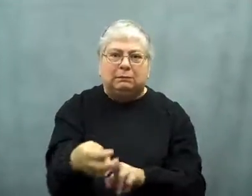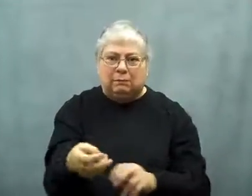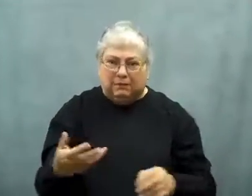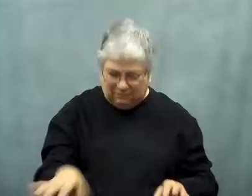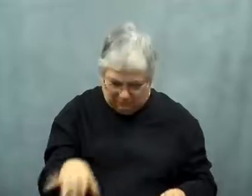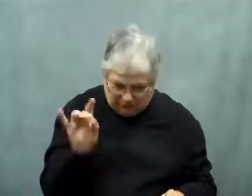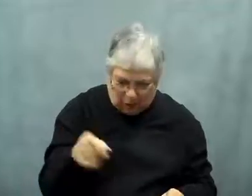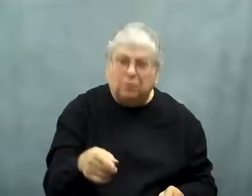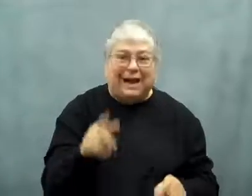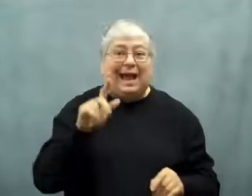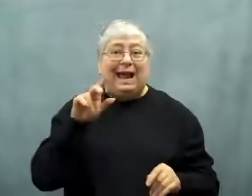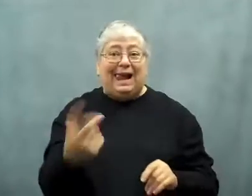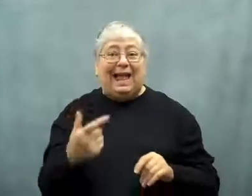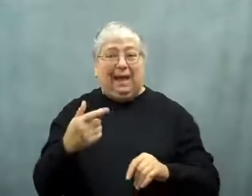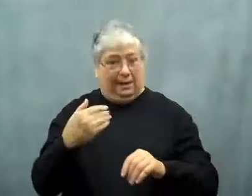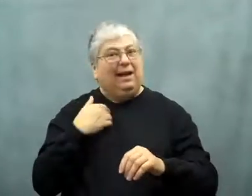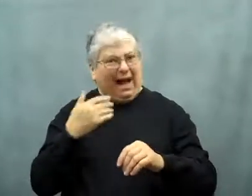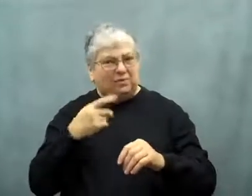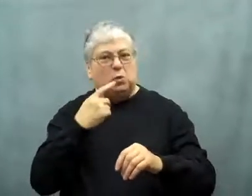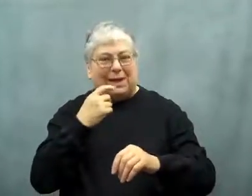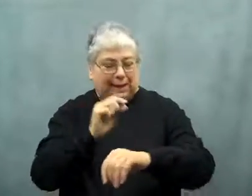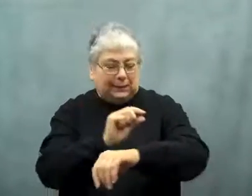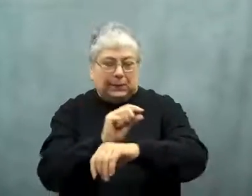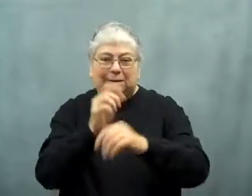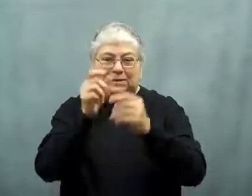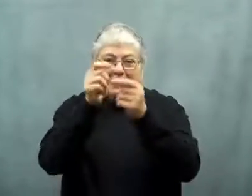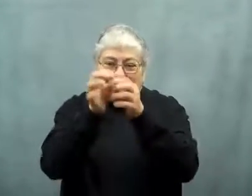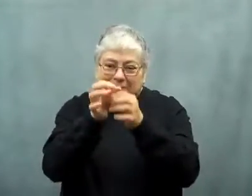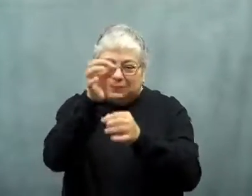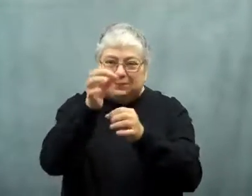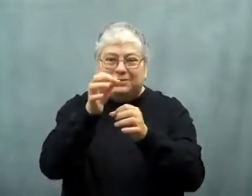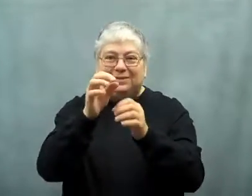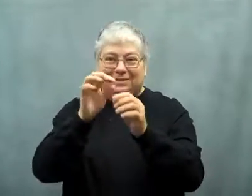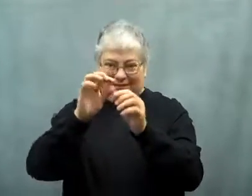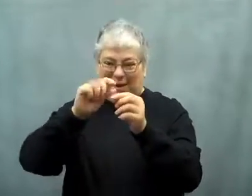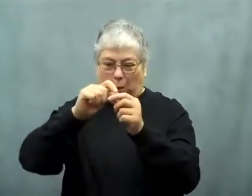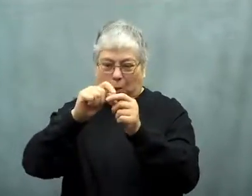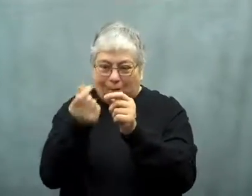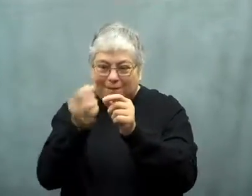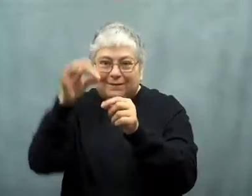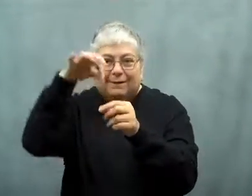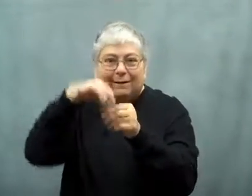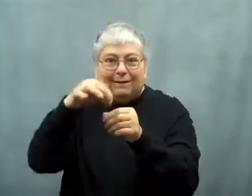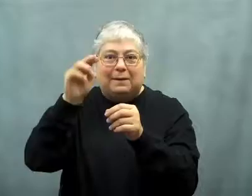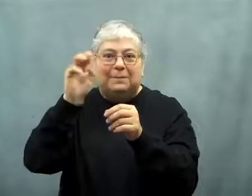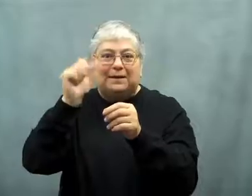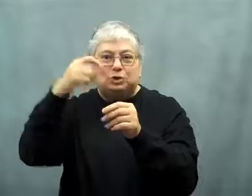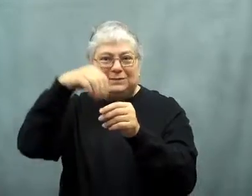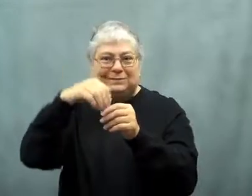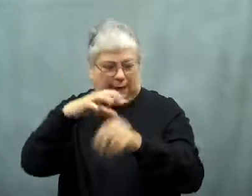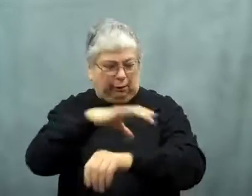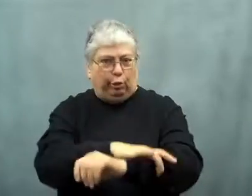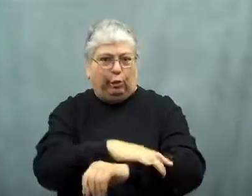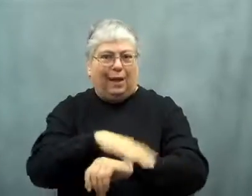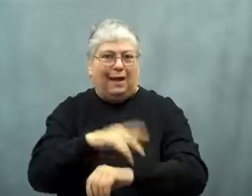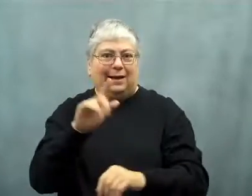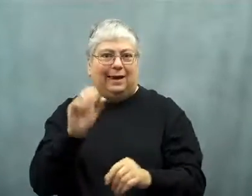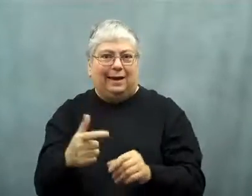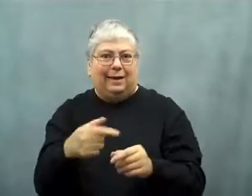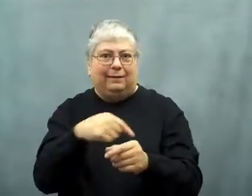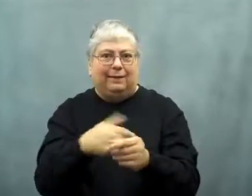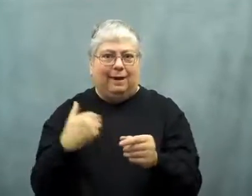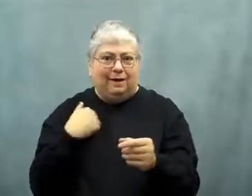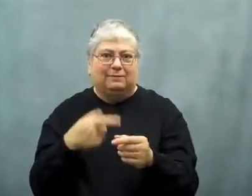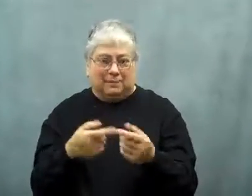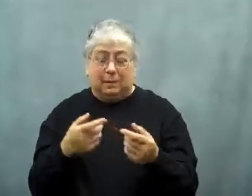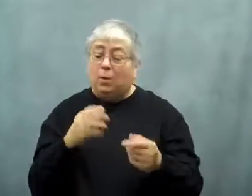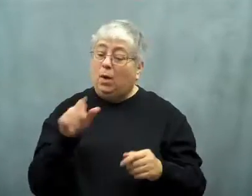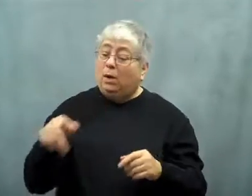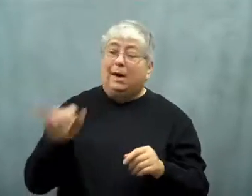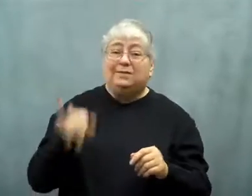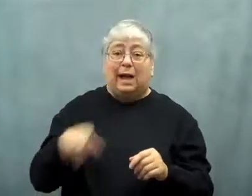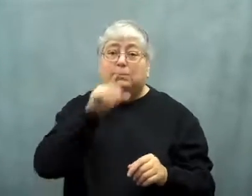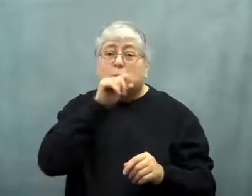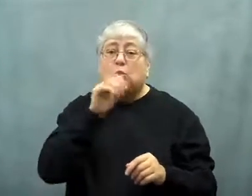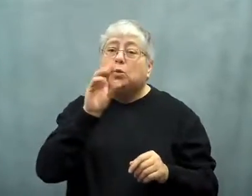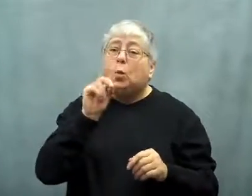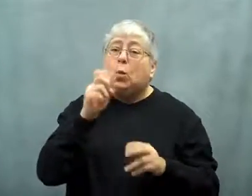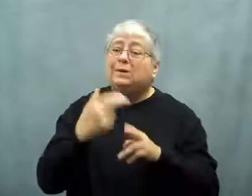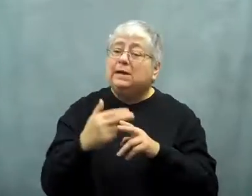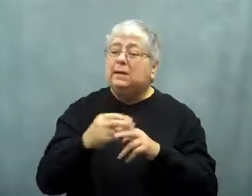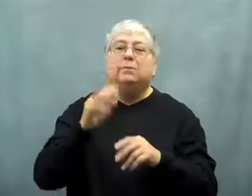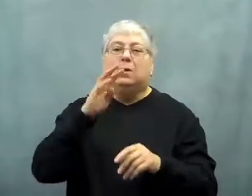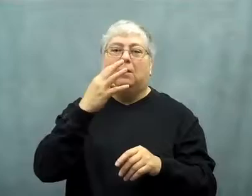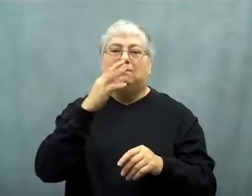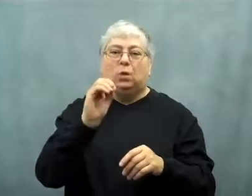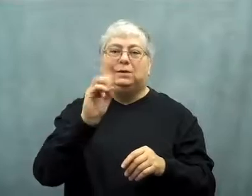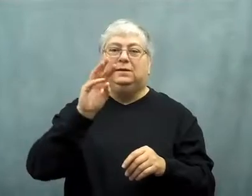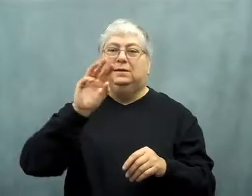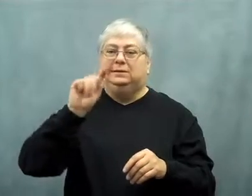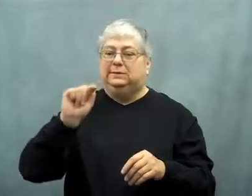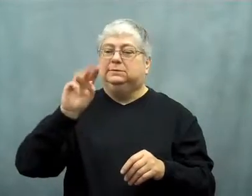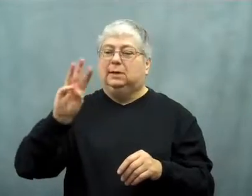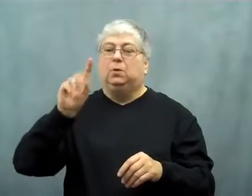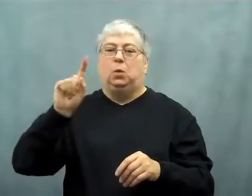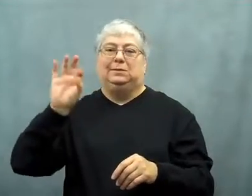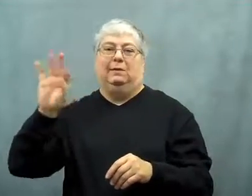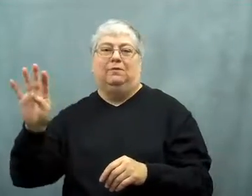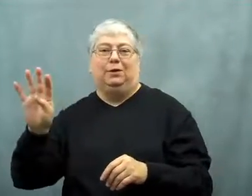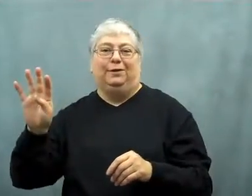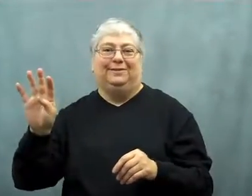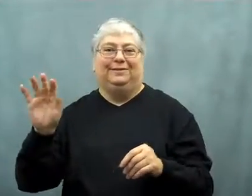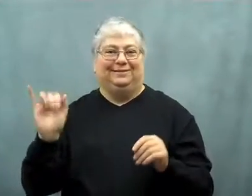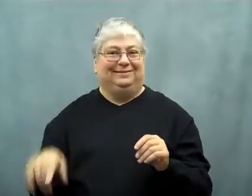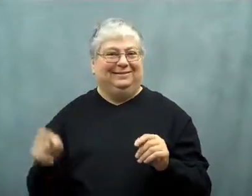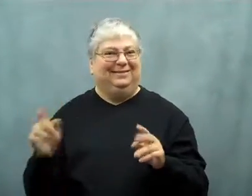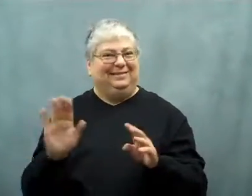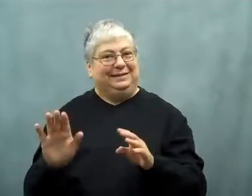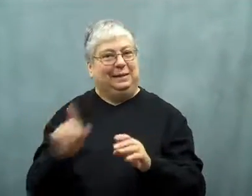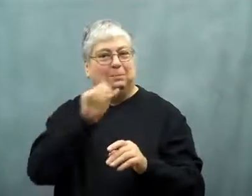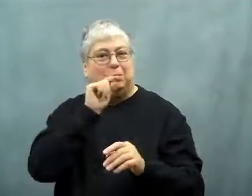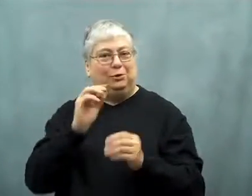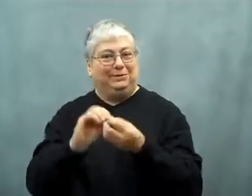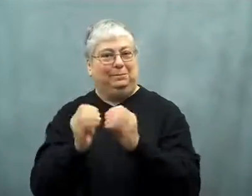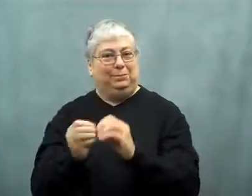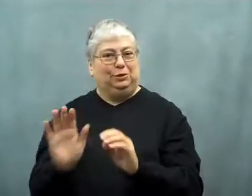The little red capsule with the message was attached to the leg.